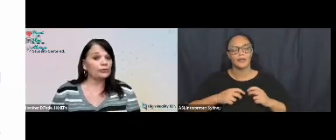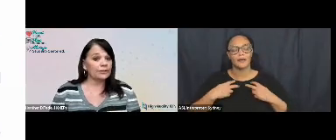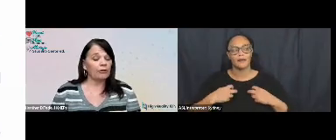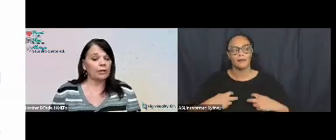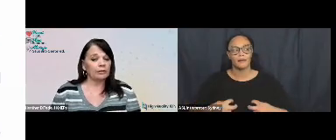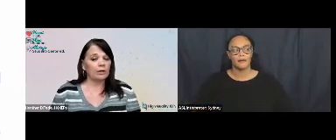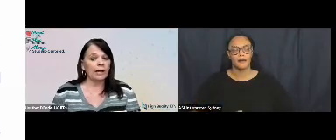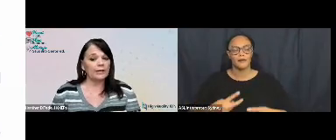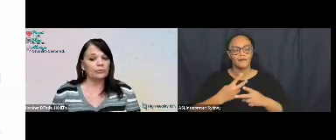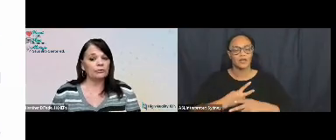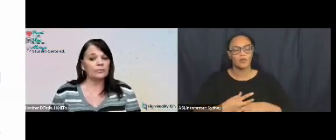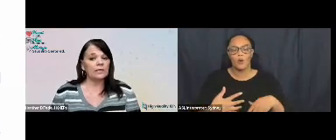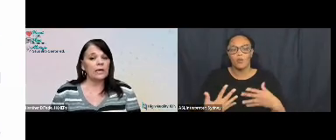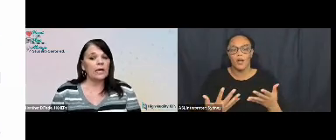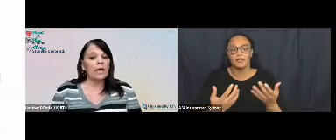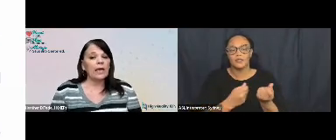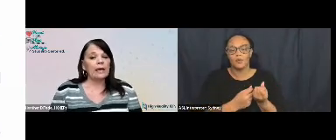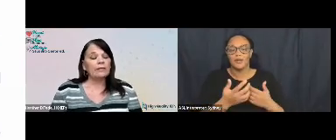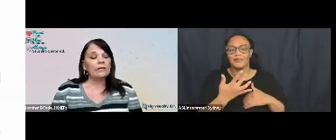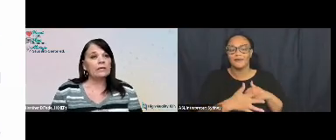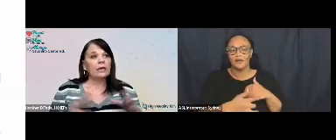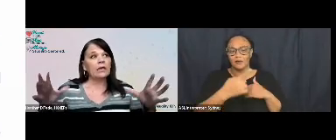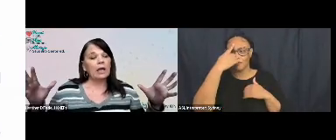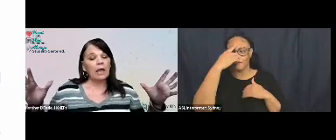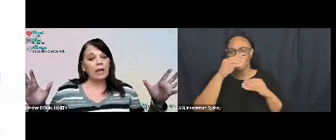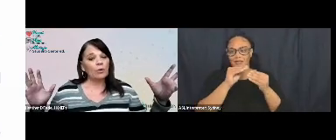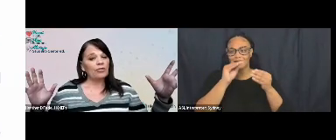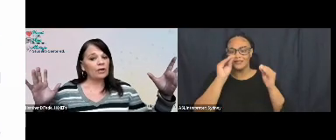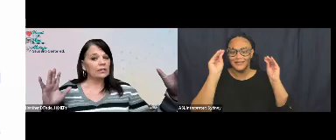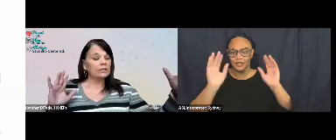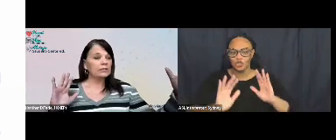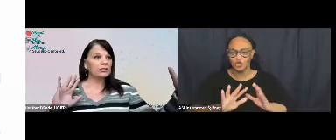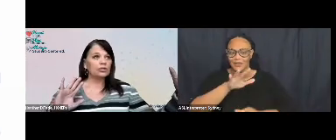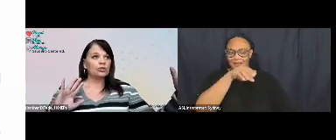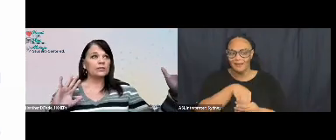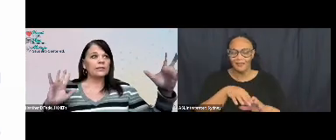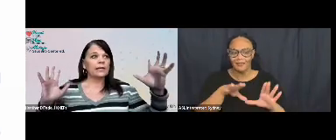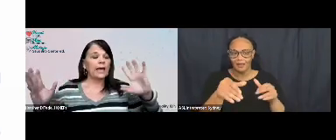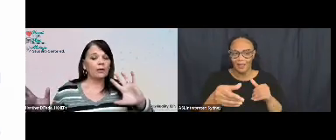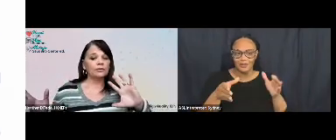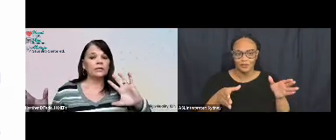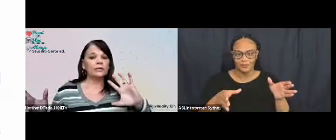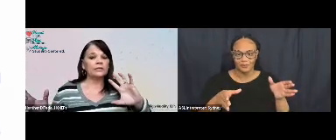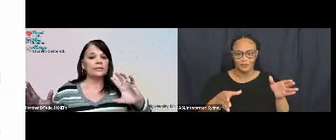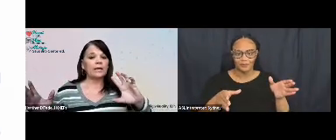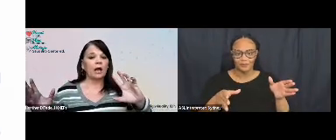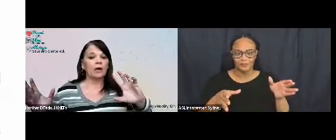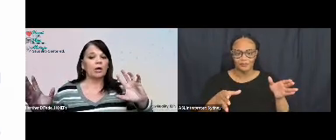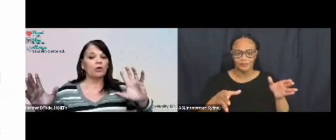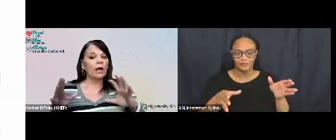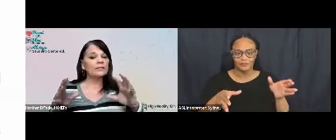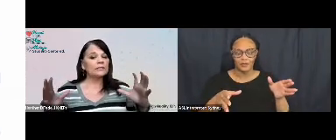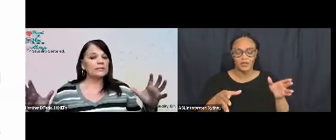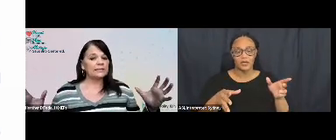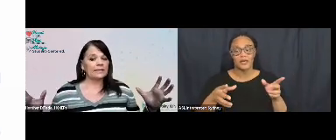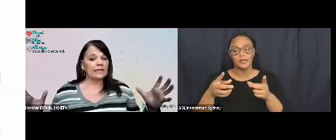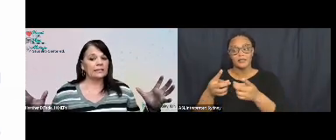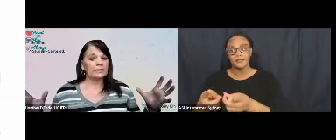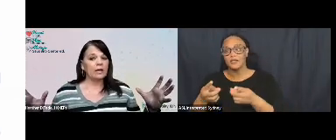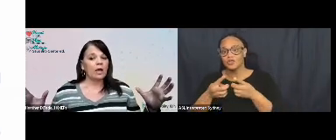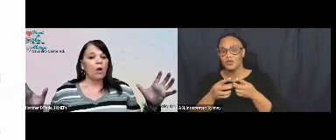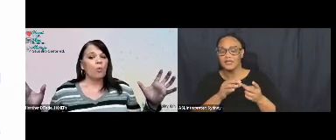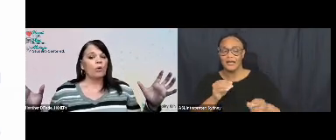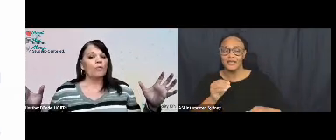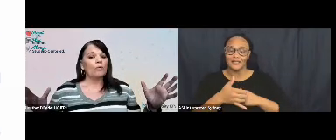the teachers that are in the classrooms. And then within districts and counties um across the state,